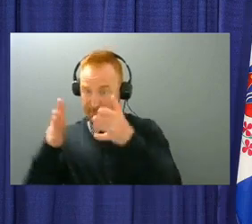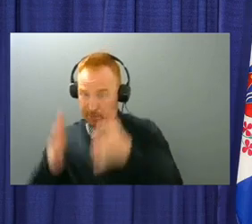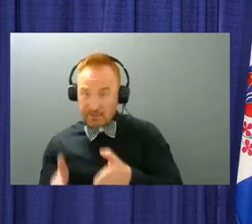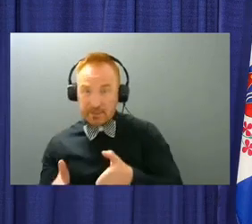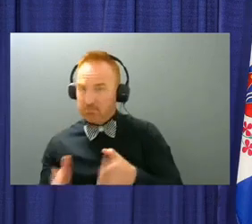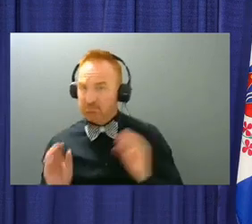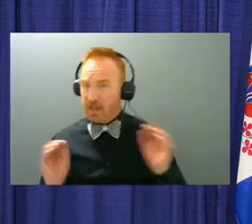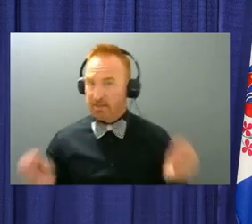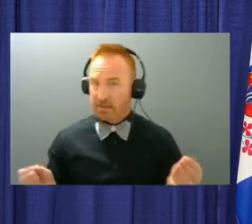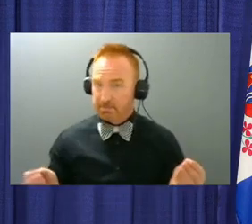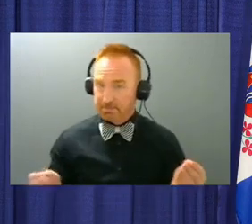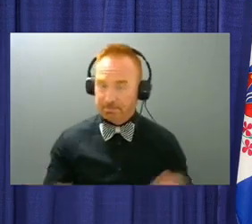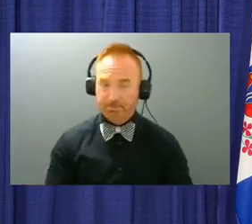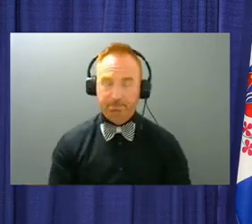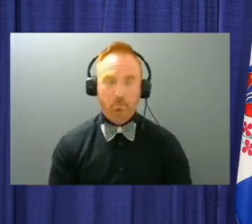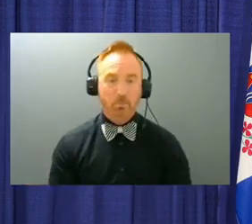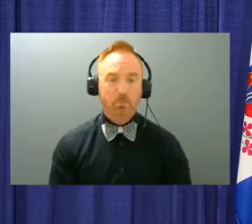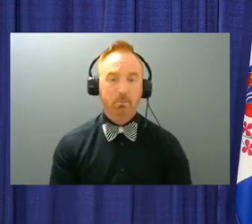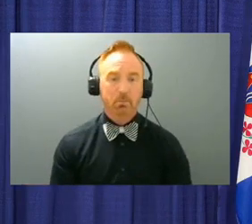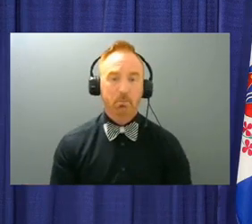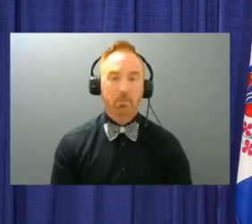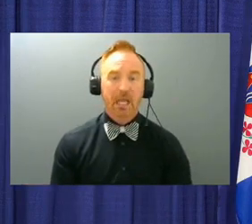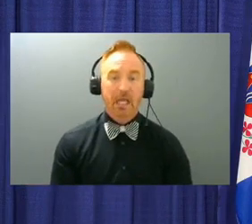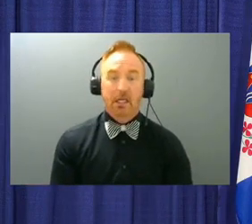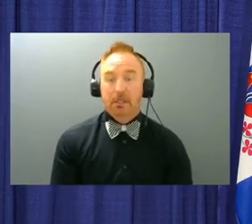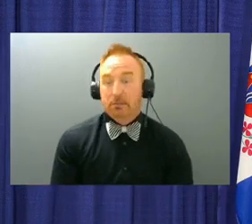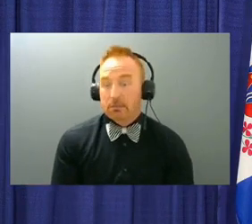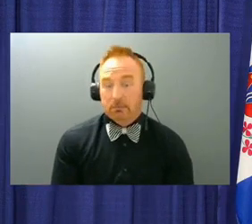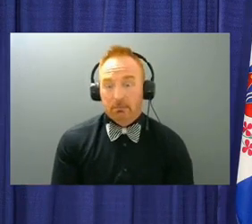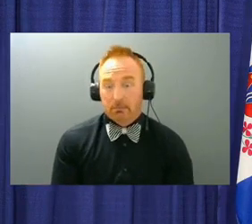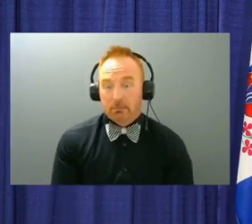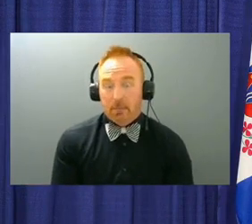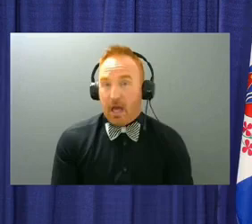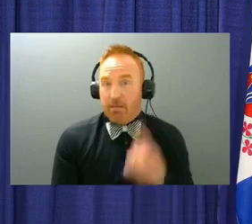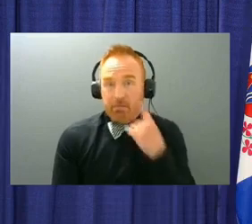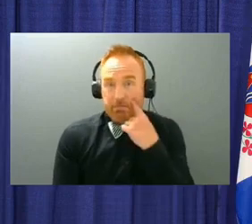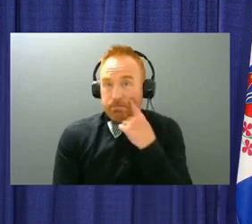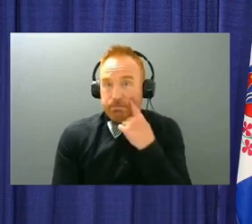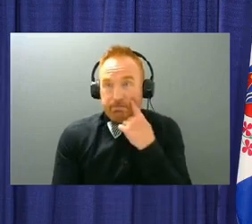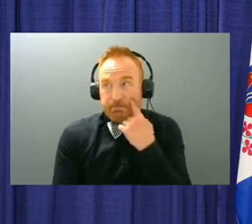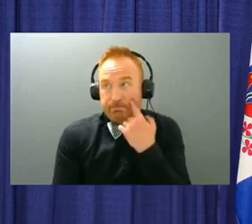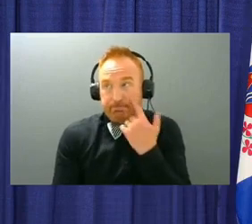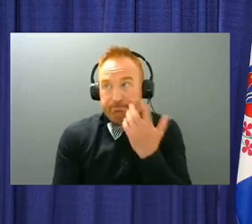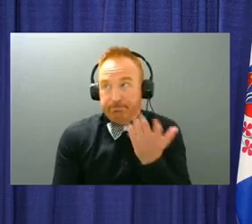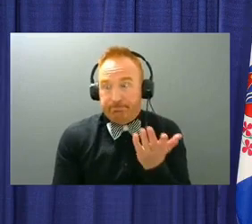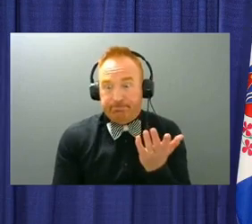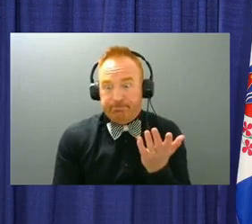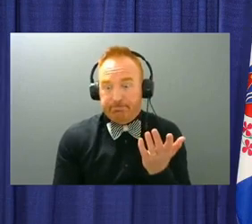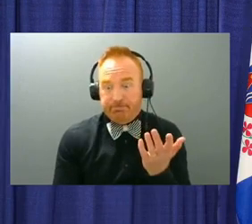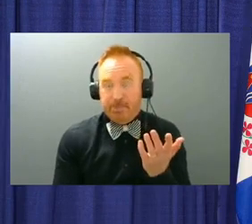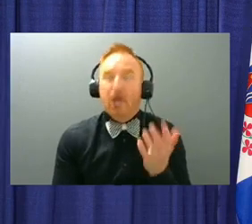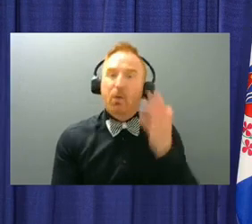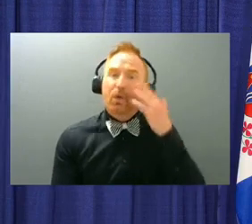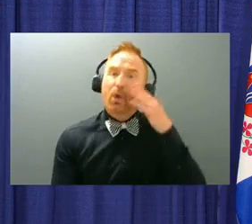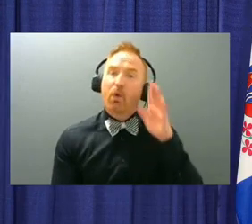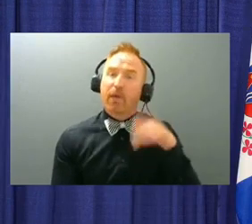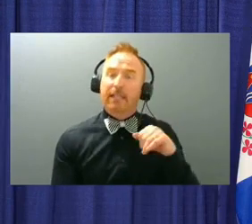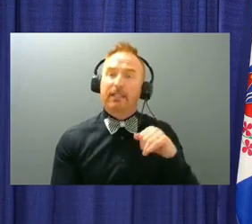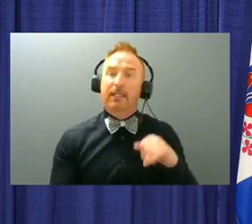case. I think that is just, you know, we could easily have found-- we